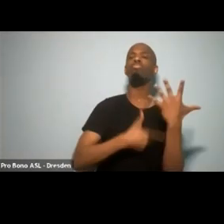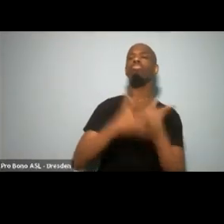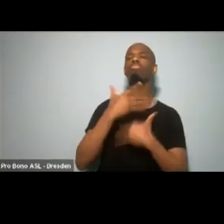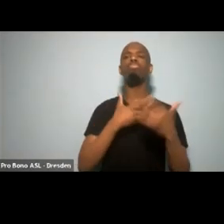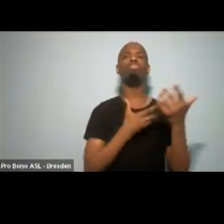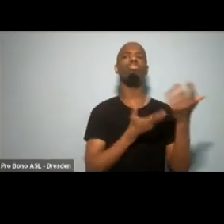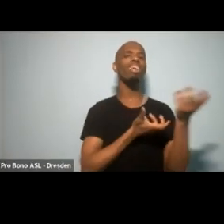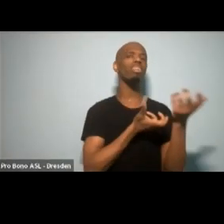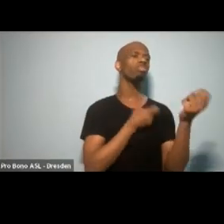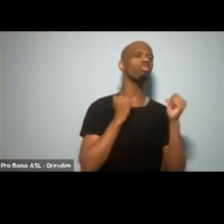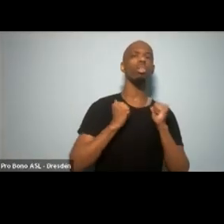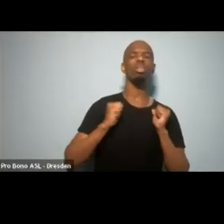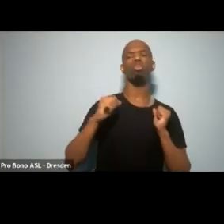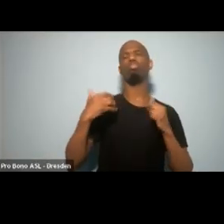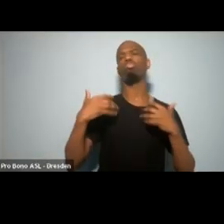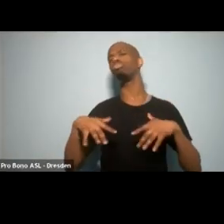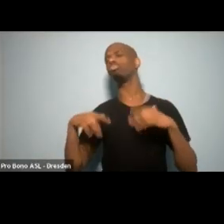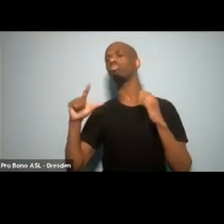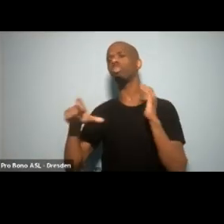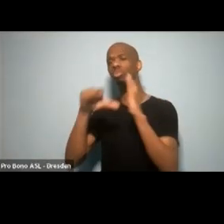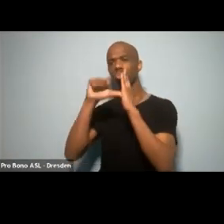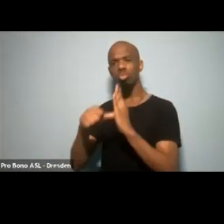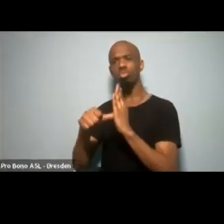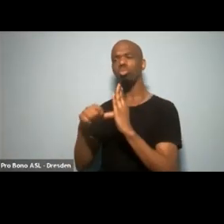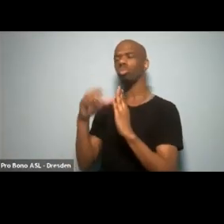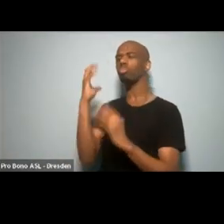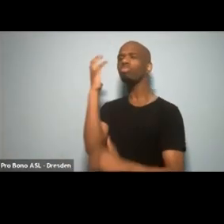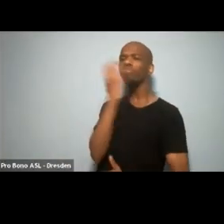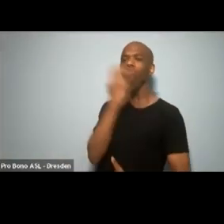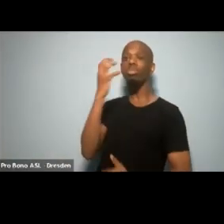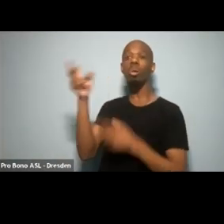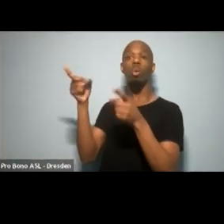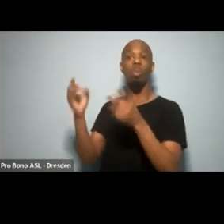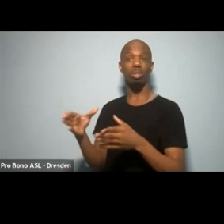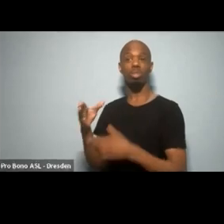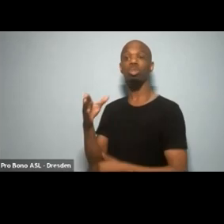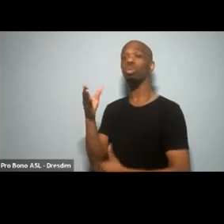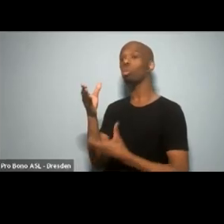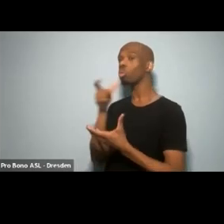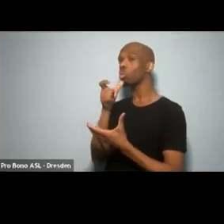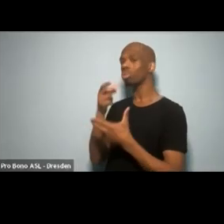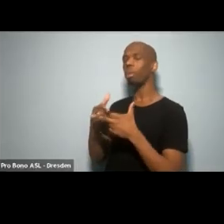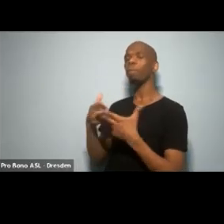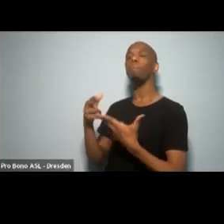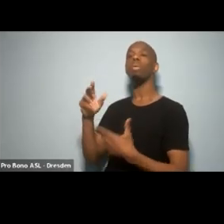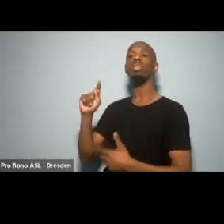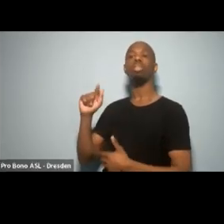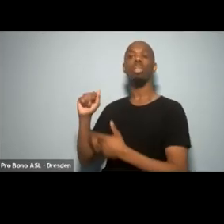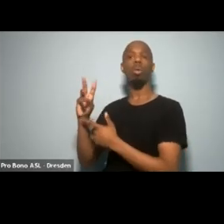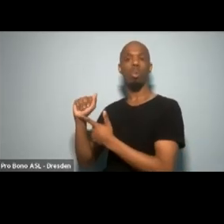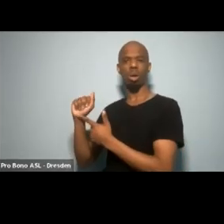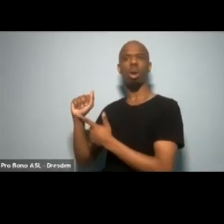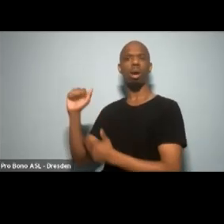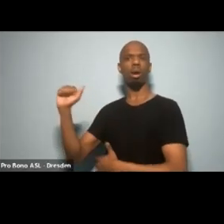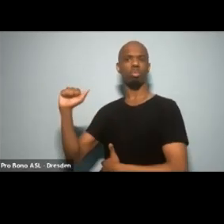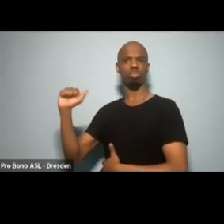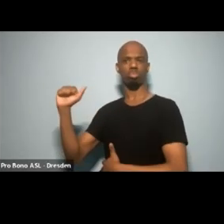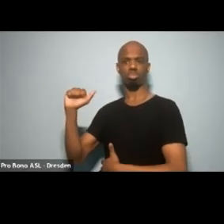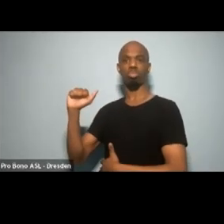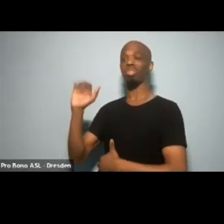its fantastic director, Dr. Taiwo Afolabi. In the relatively short time he has been here